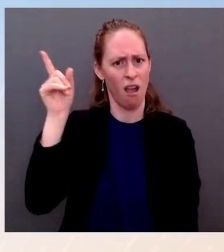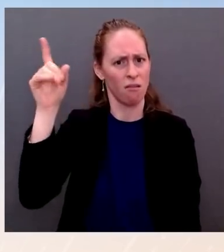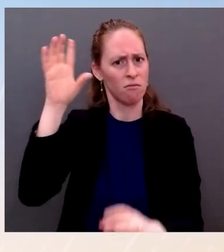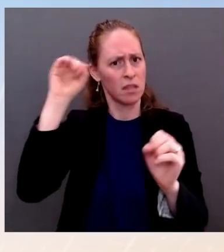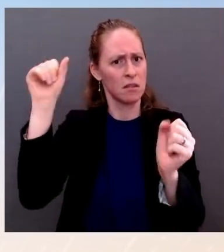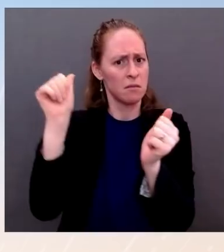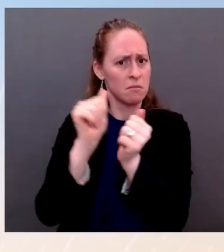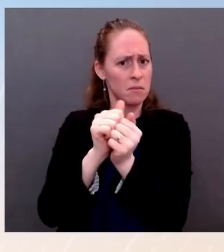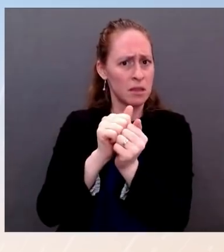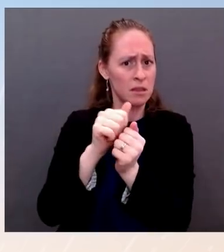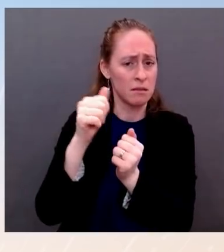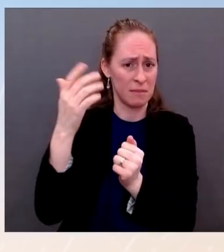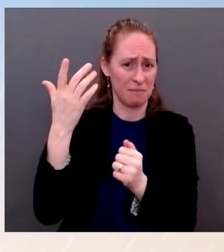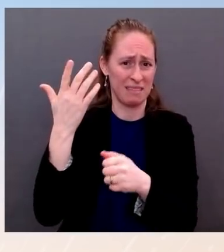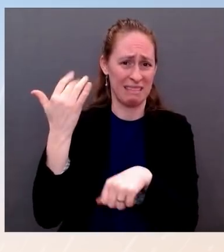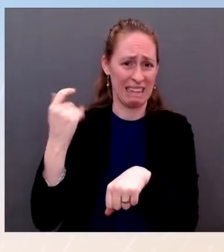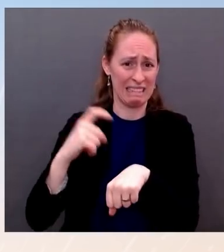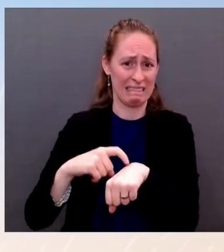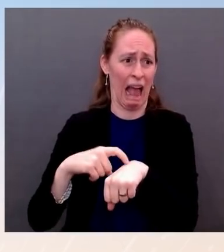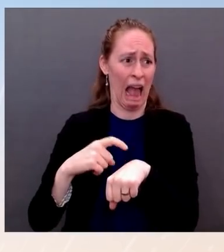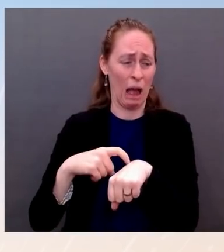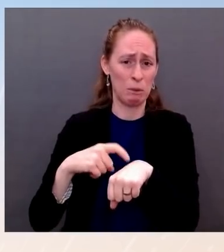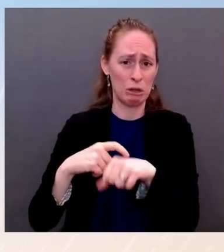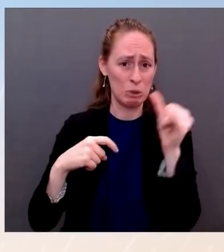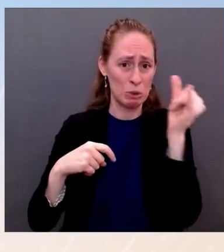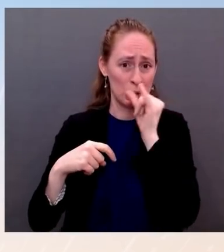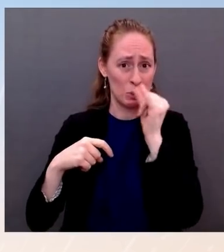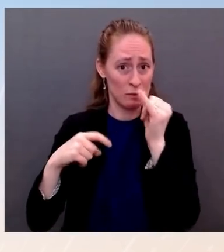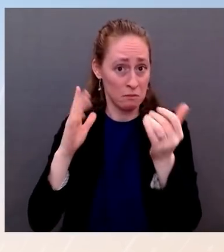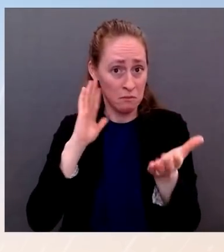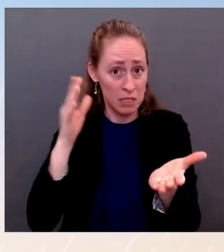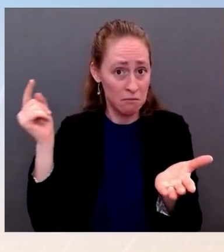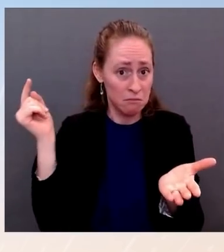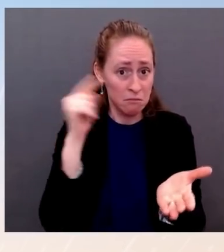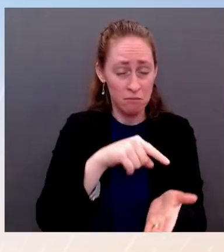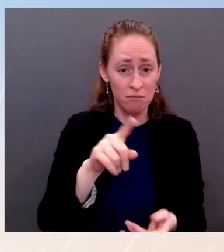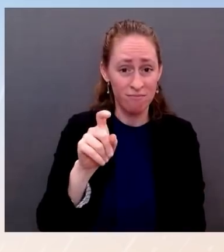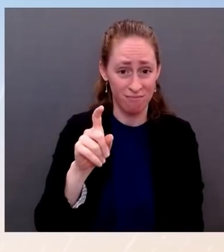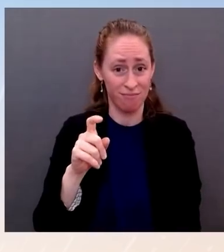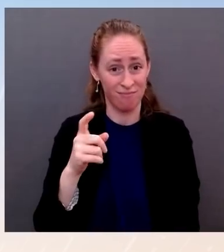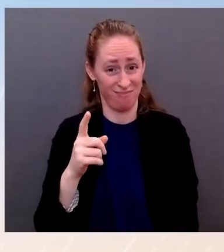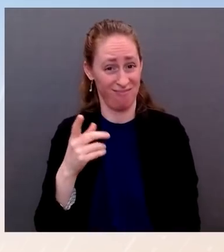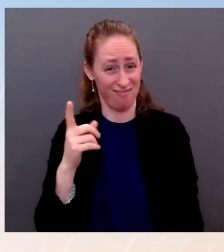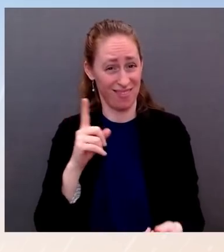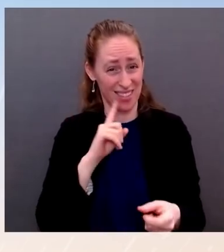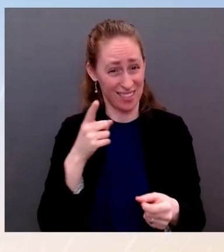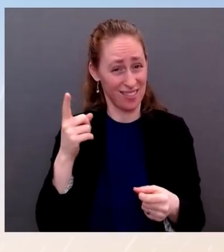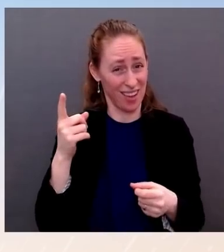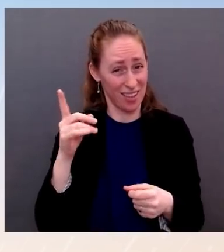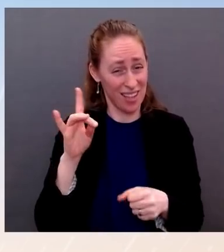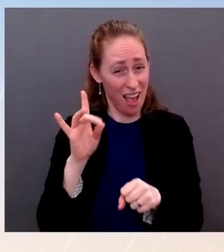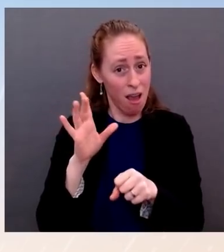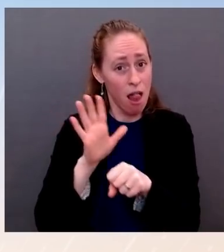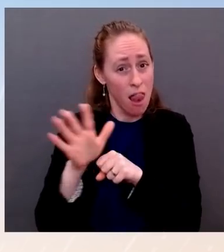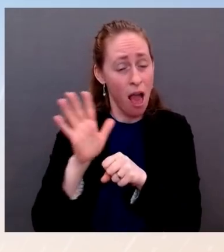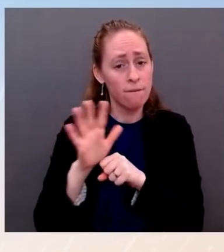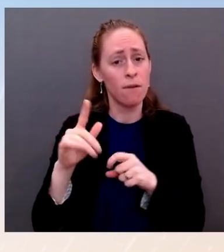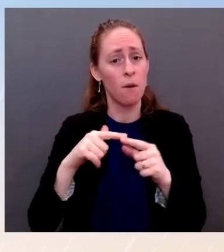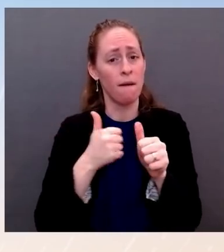Is he doing enough to avoid a war? And the second question: Next week, the Brazilian president is going to Russia to meet with Vladimir Putin.